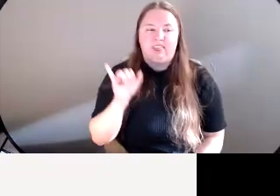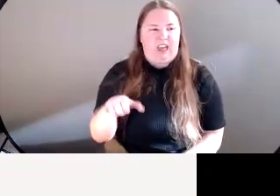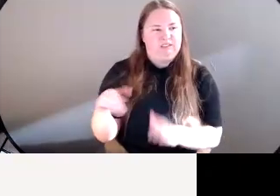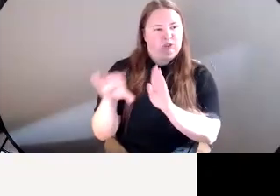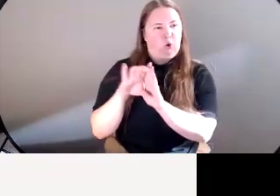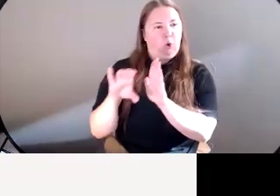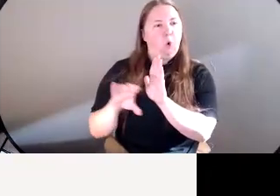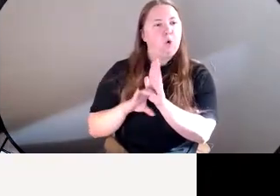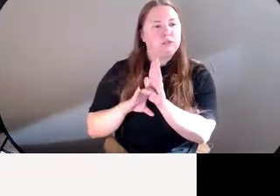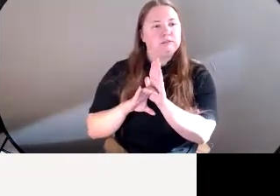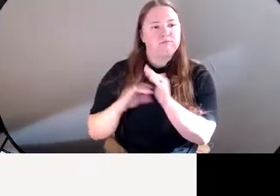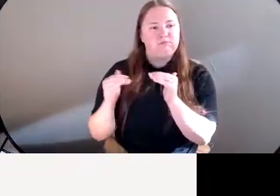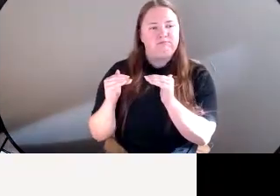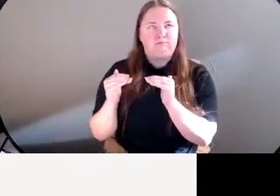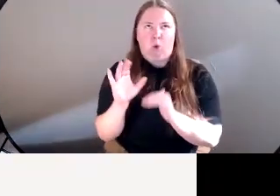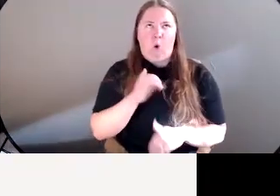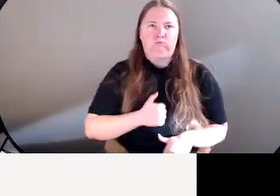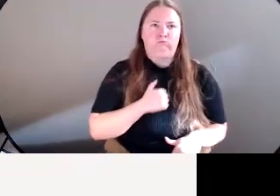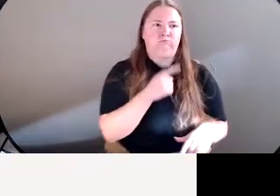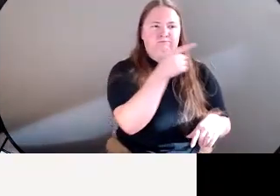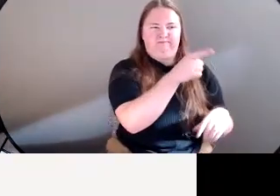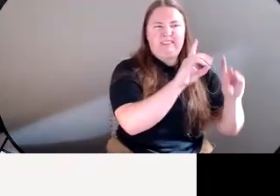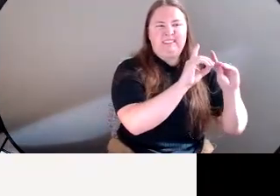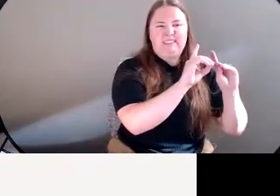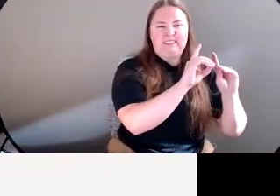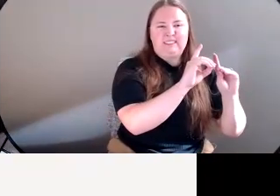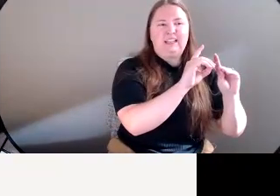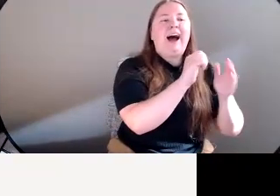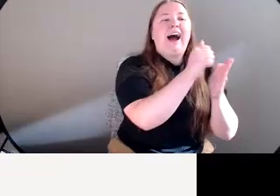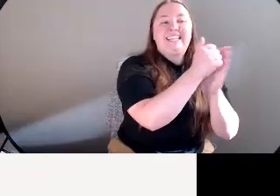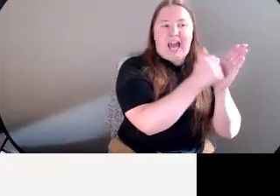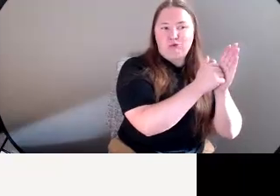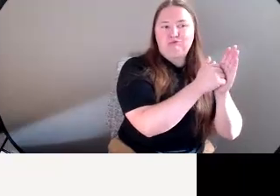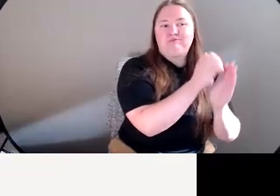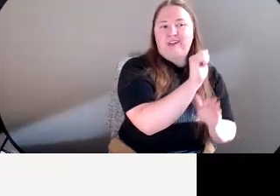So not course level. I'm sorry. The account level is the district level.